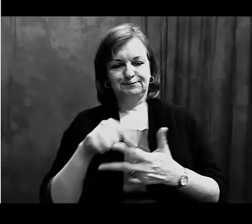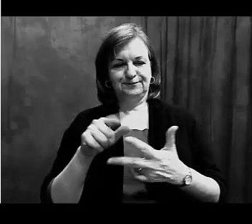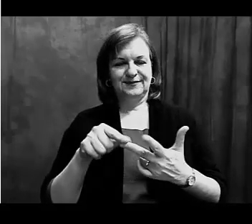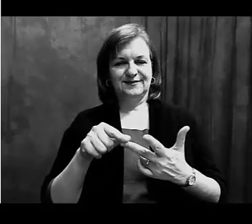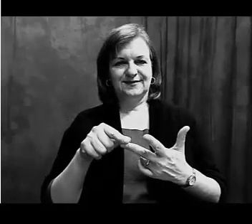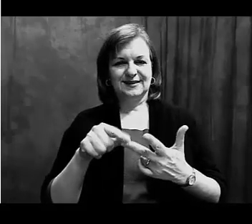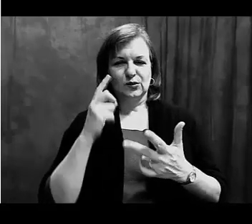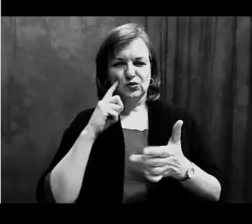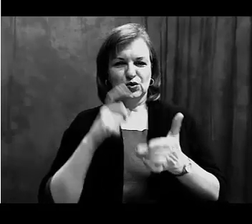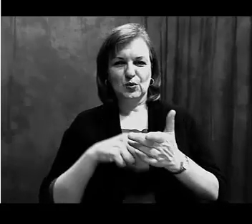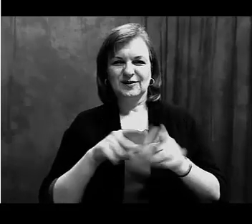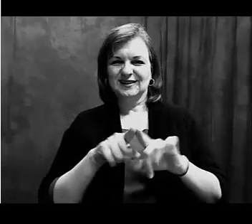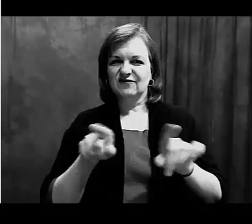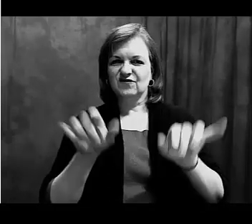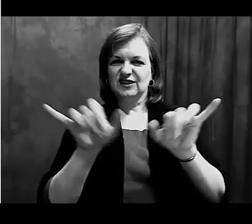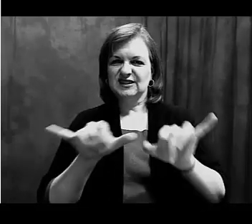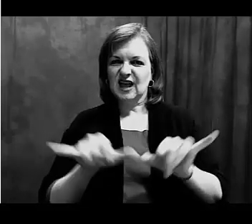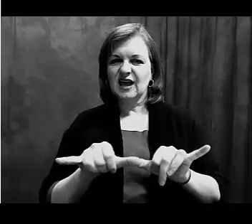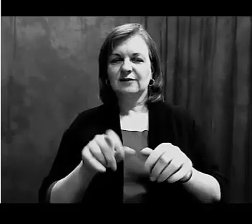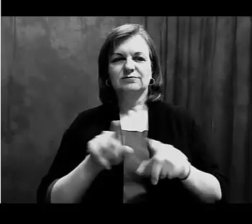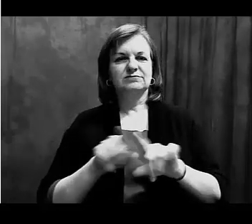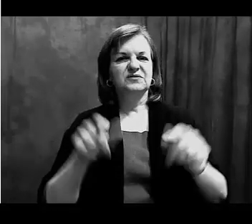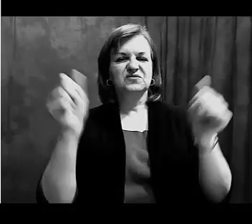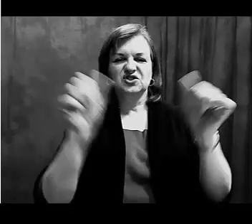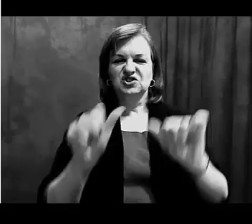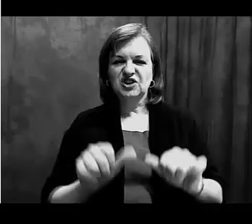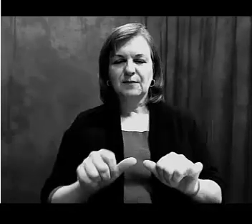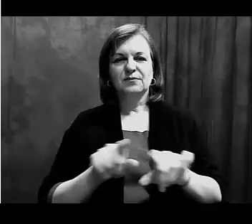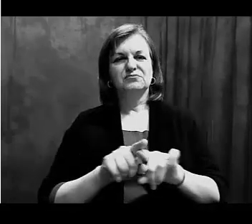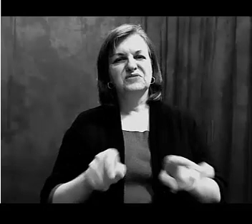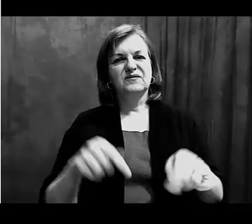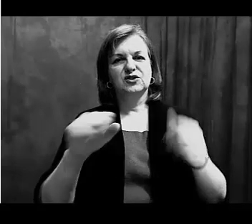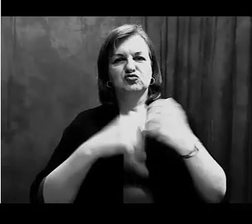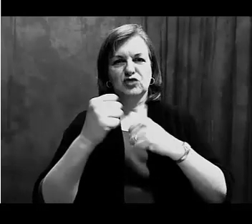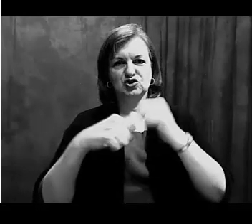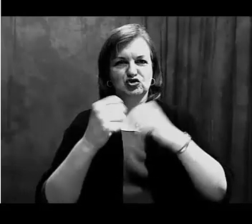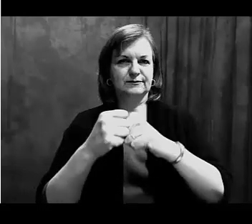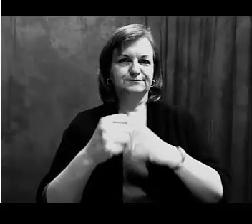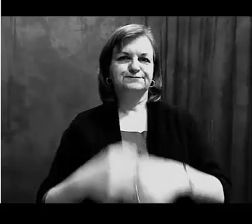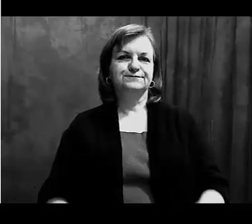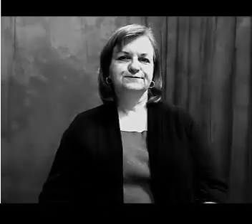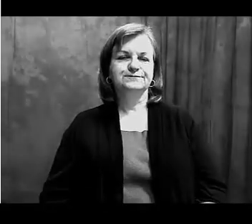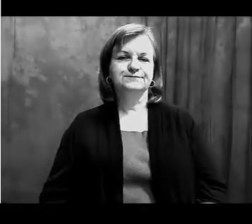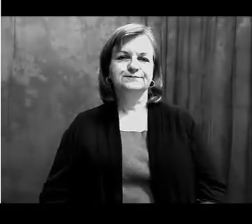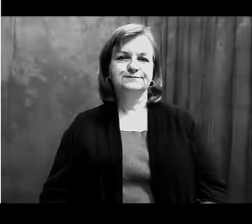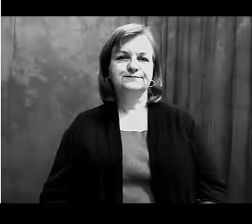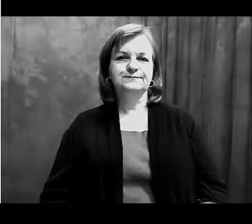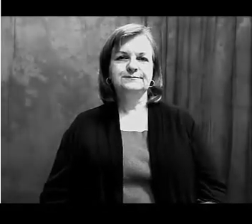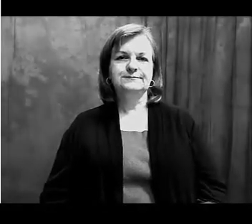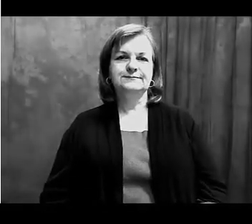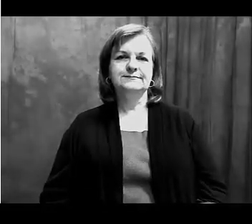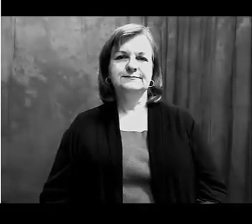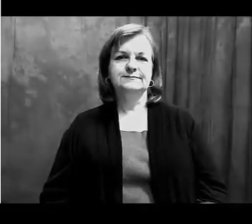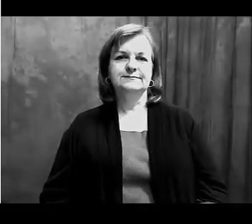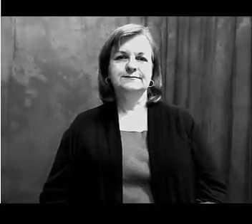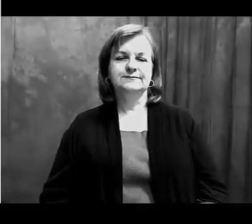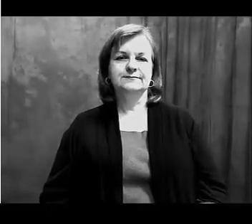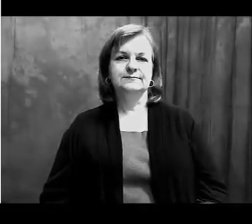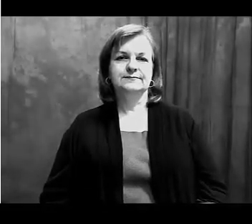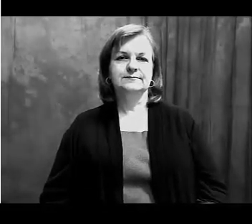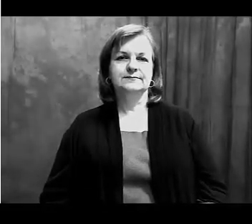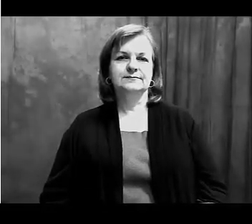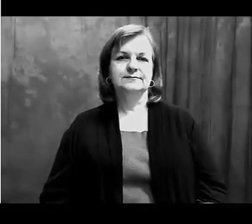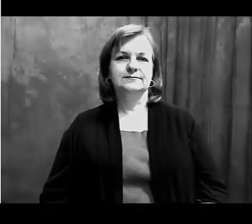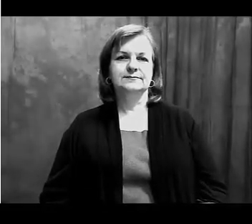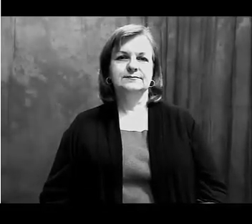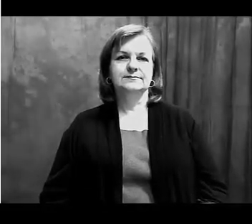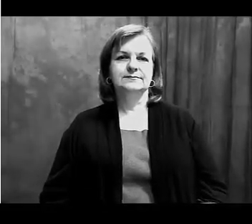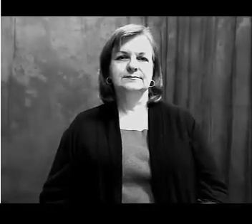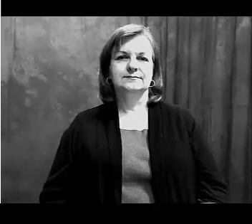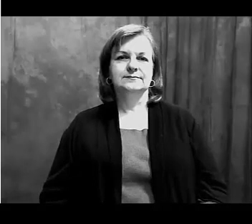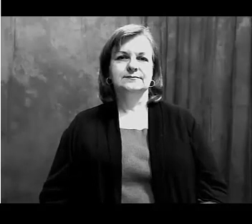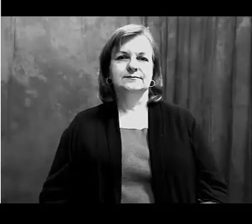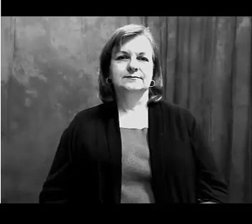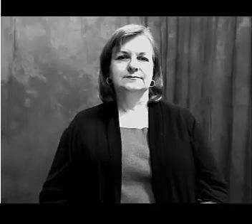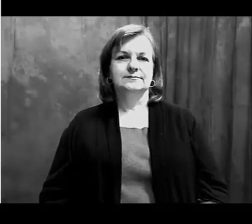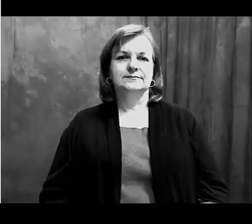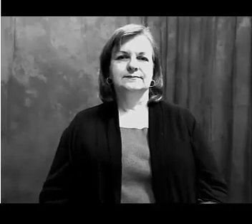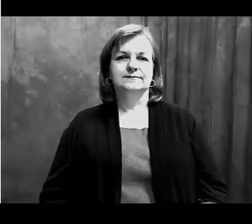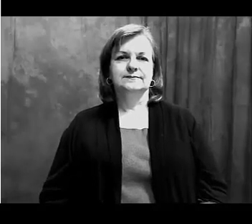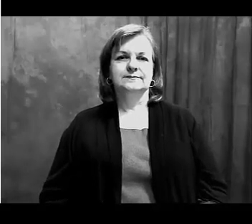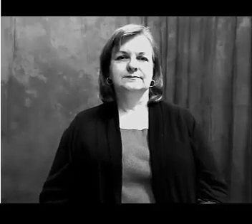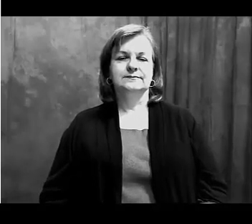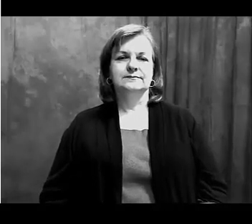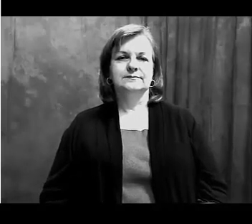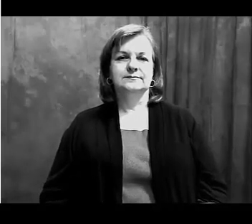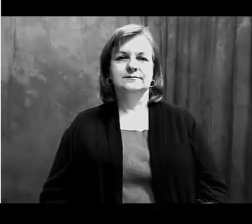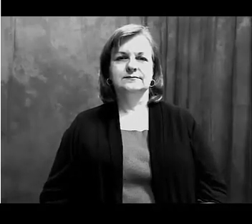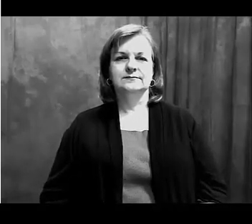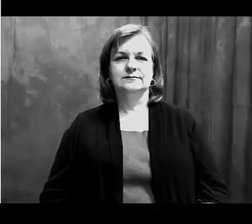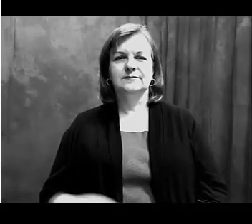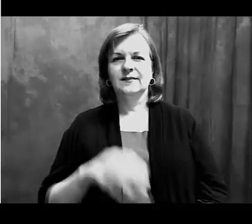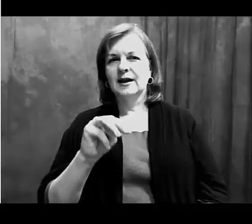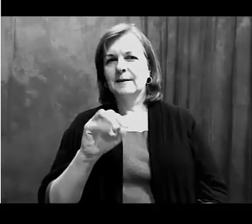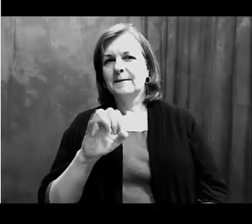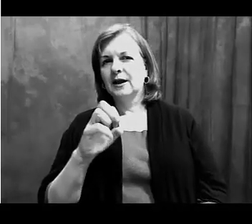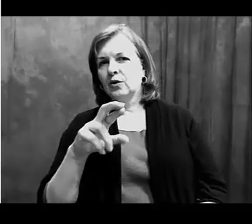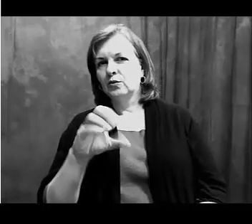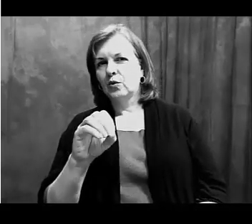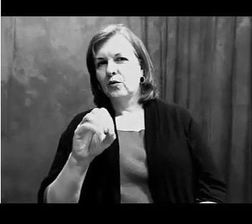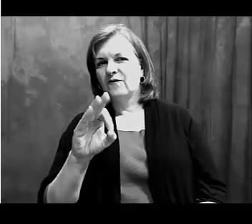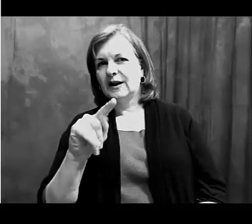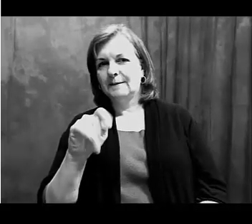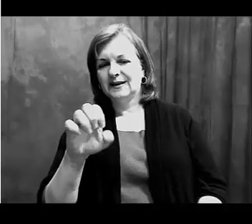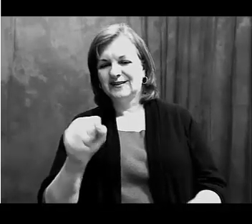just so you can have a sense of their difference in size and shape and structure associated with them